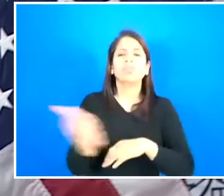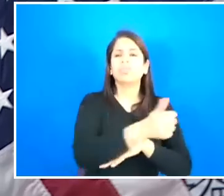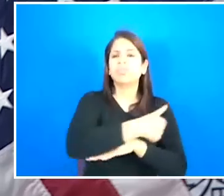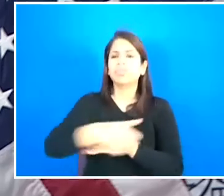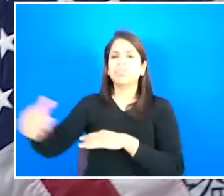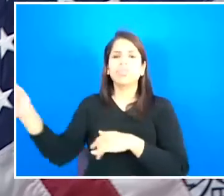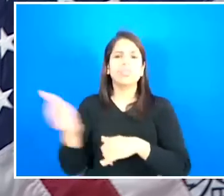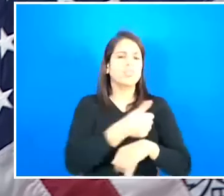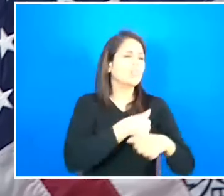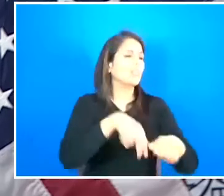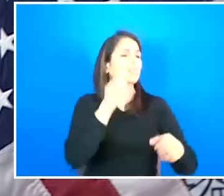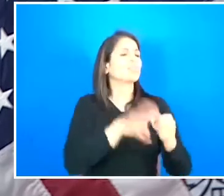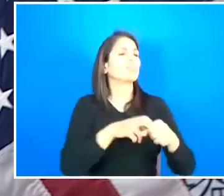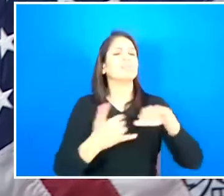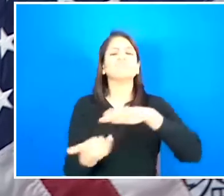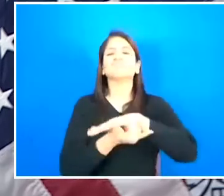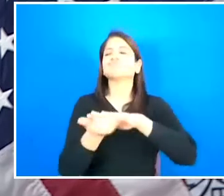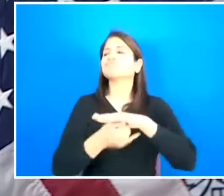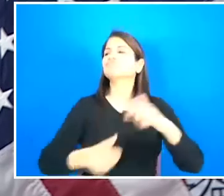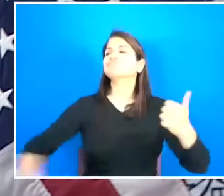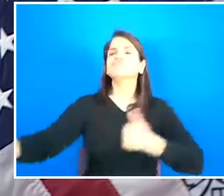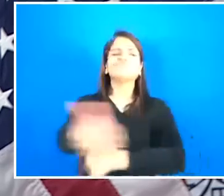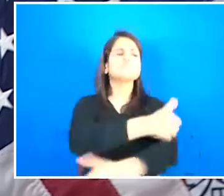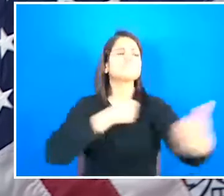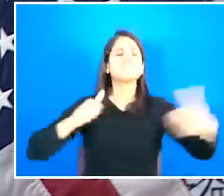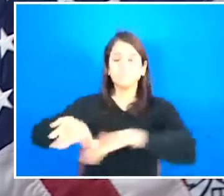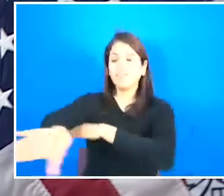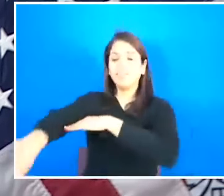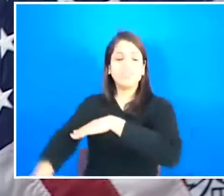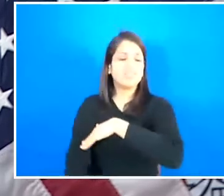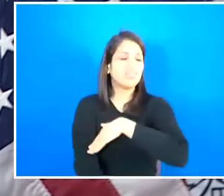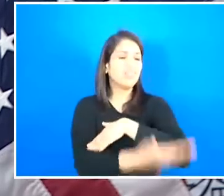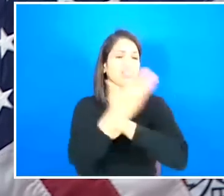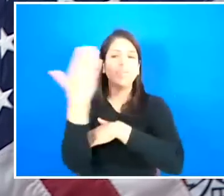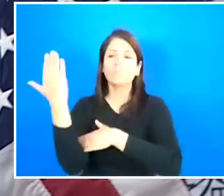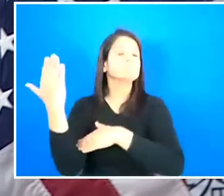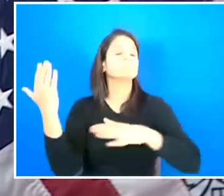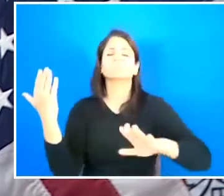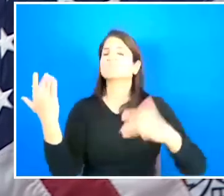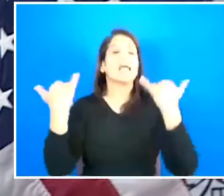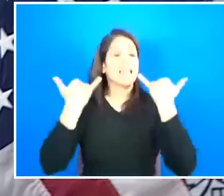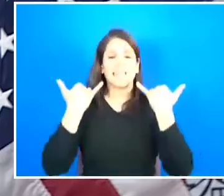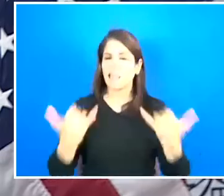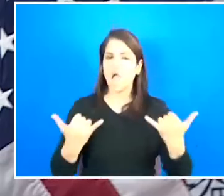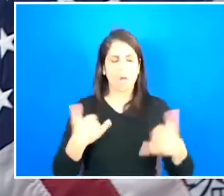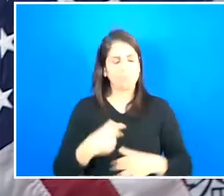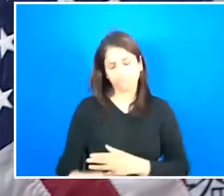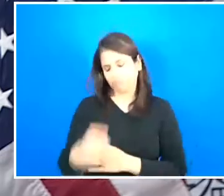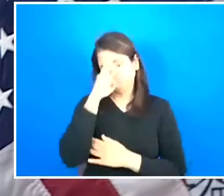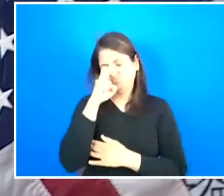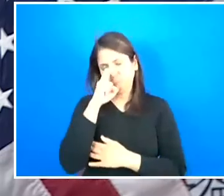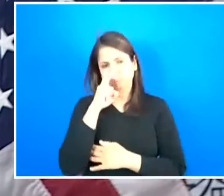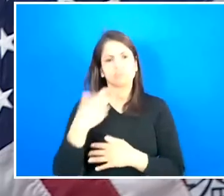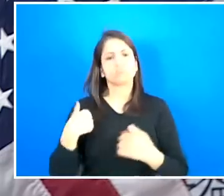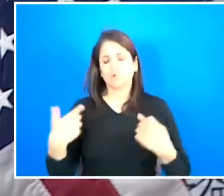OUR HOMELESS OUTREACH WORKERS ARE THERE TO ENGAGE AND GET PEOPLE SUPPORT. TAKE THEM RIGHT AWAY IF THEY'RE